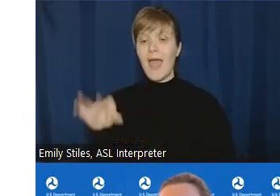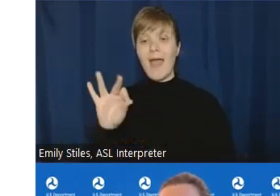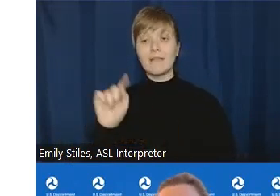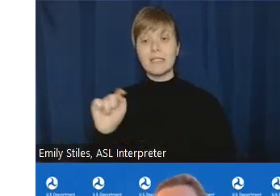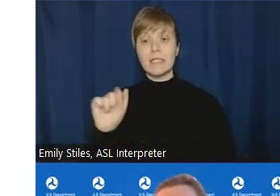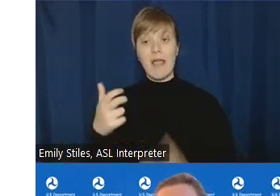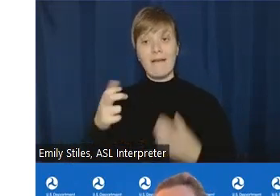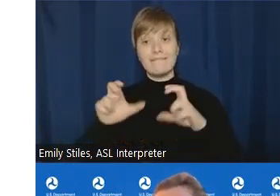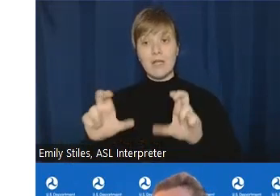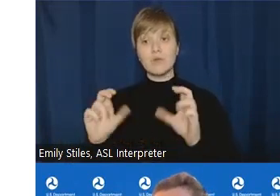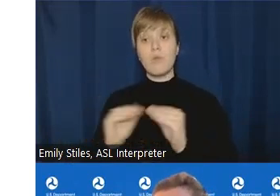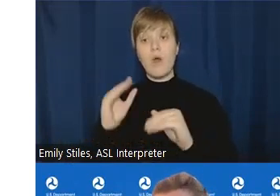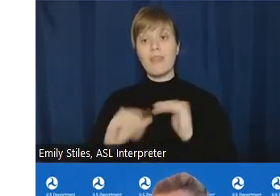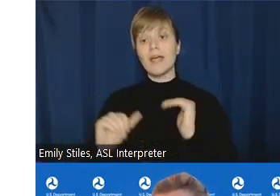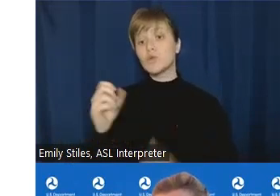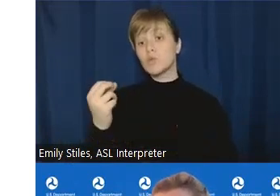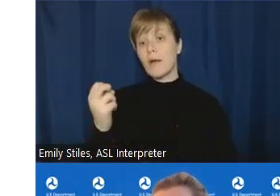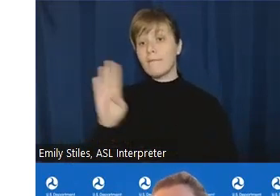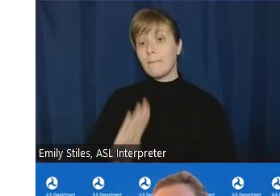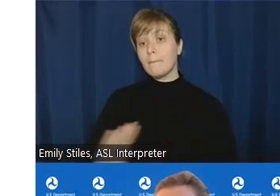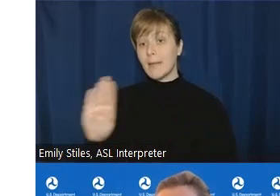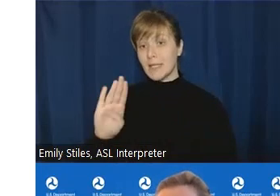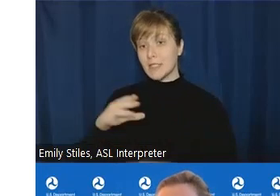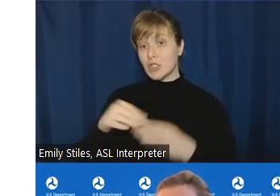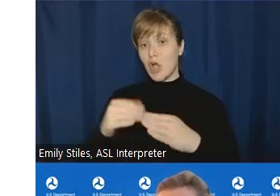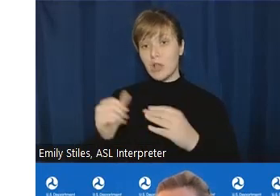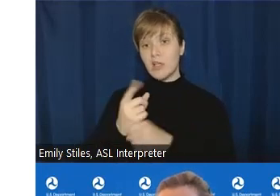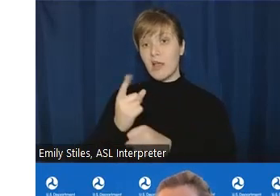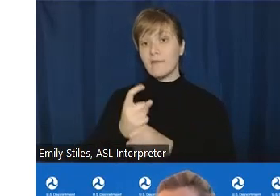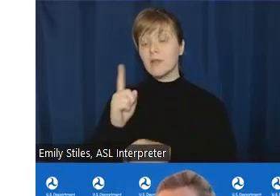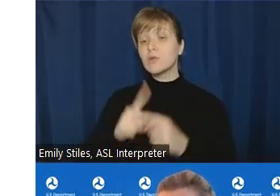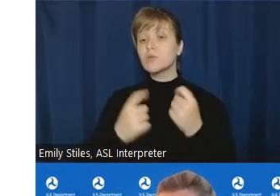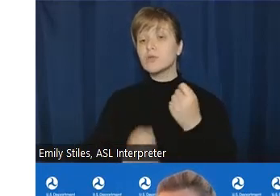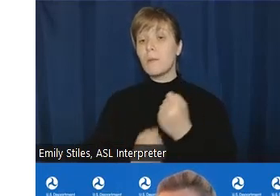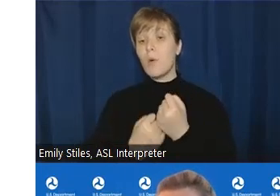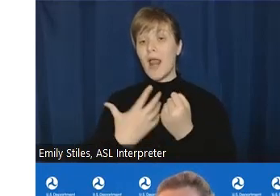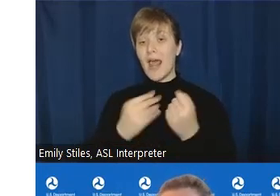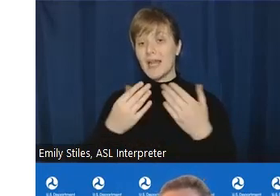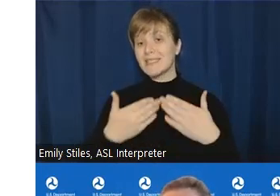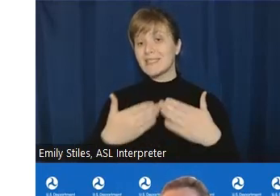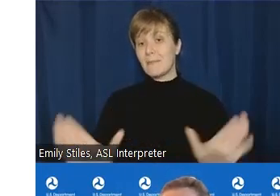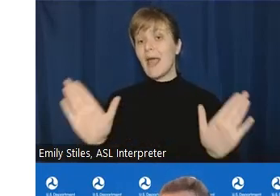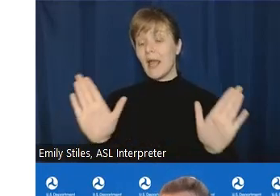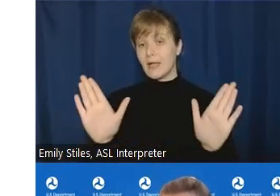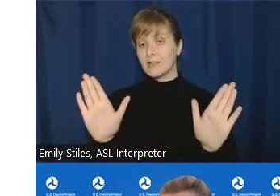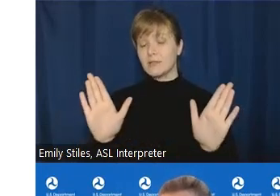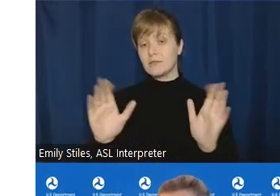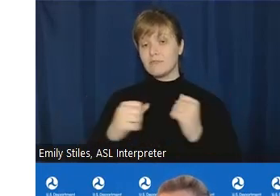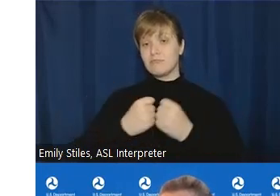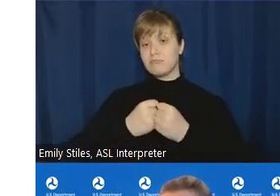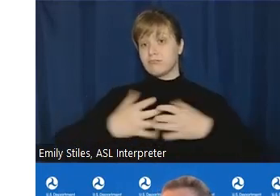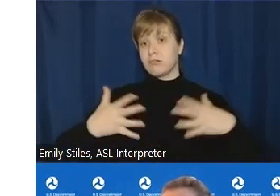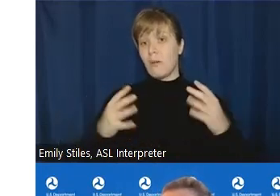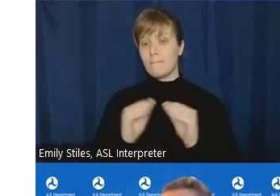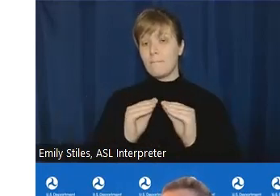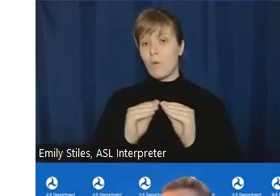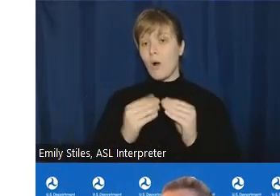than $12 billion annually to support and expand public transit. We at FTA support transit systems